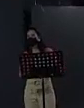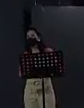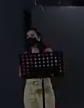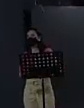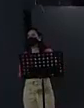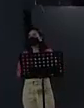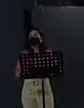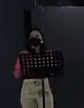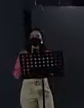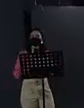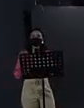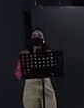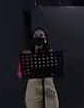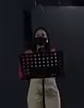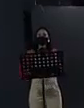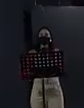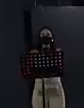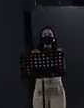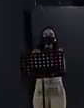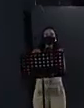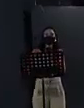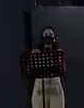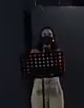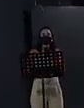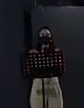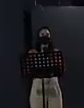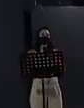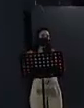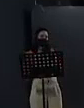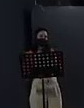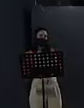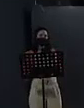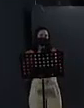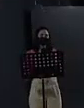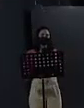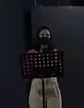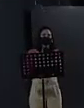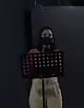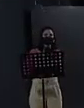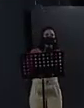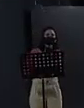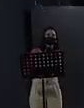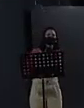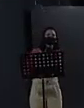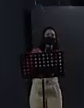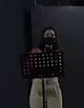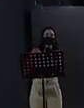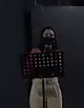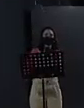women is national, that women from all over the country can apply and it is being exposed